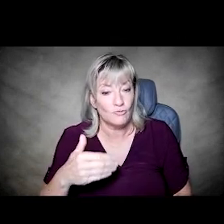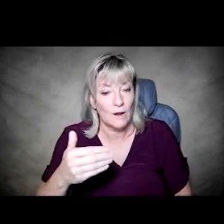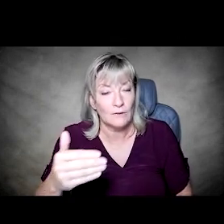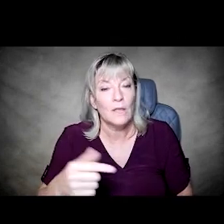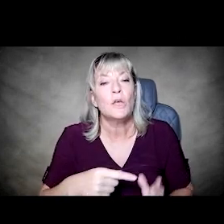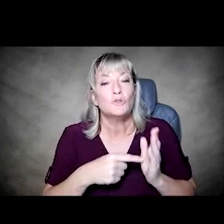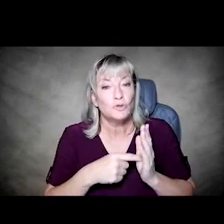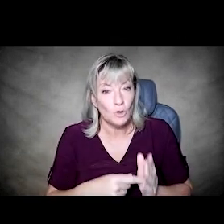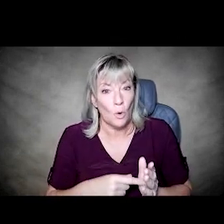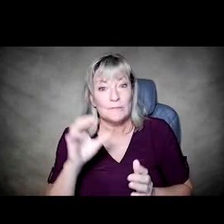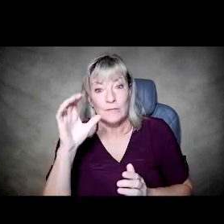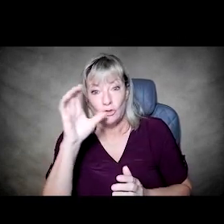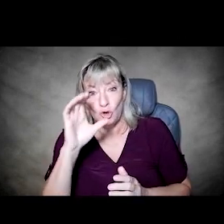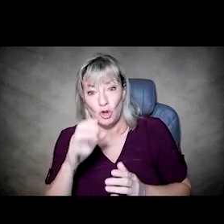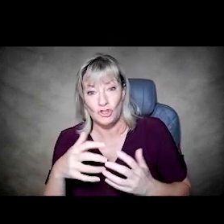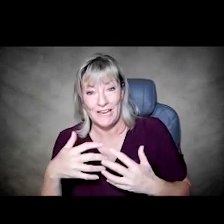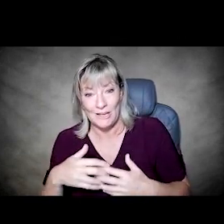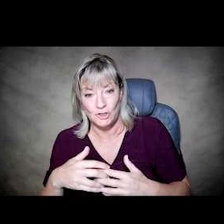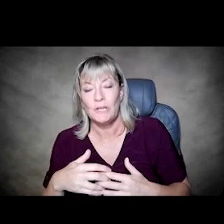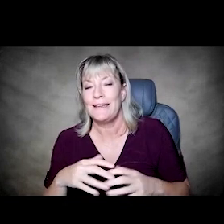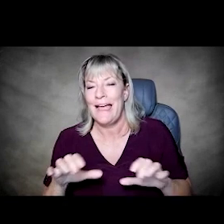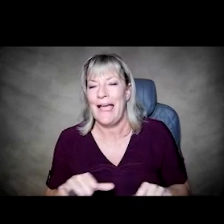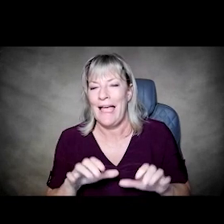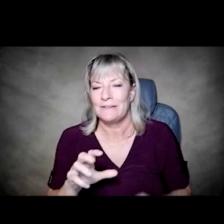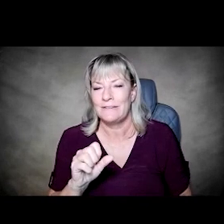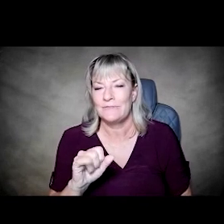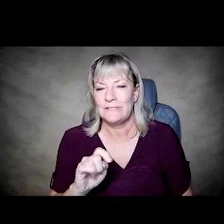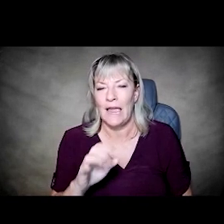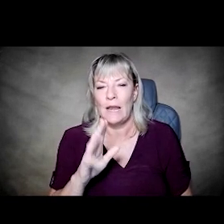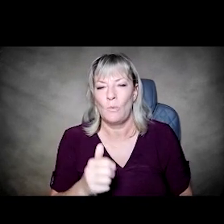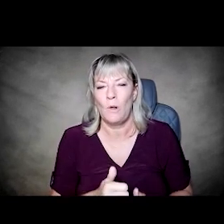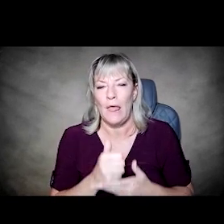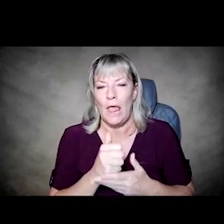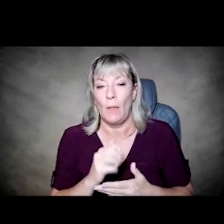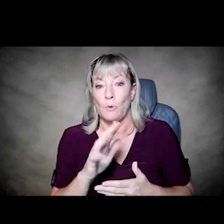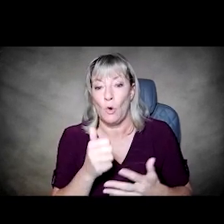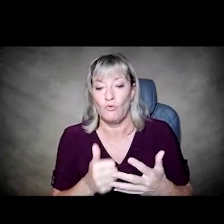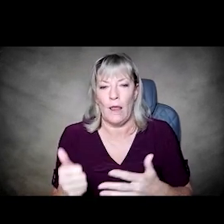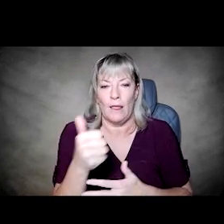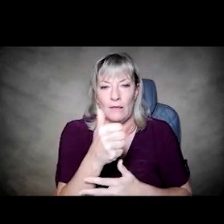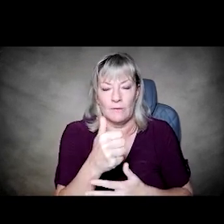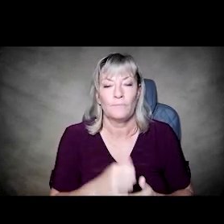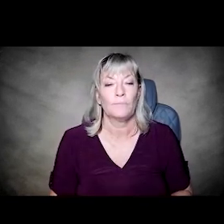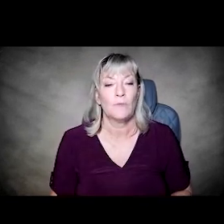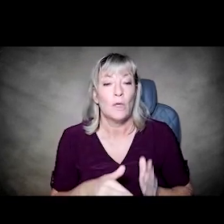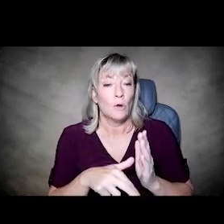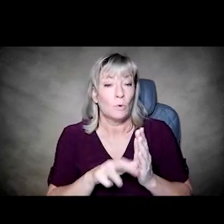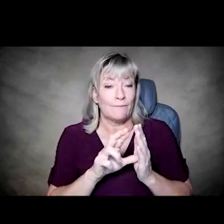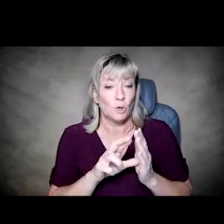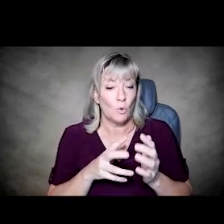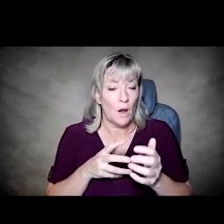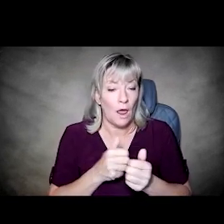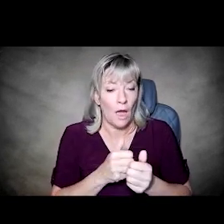that your site is active, helping increase your search ranking. Review and update materials,